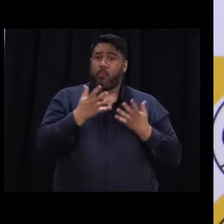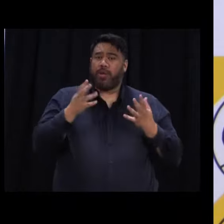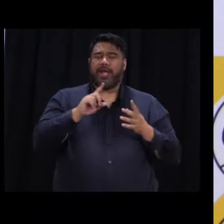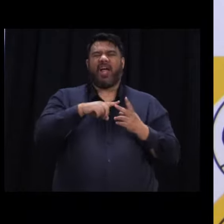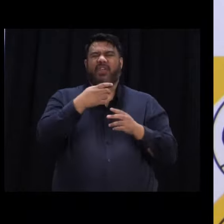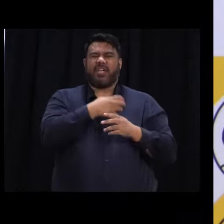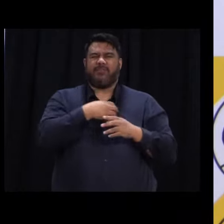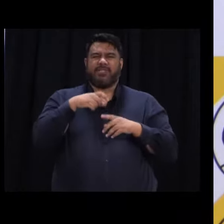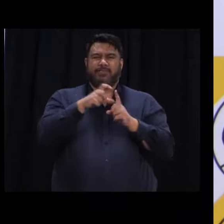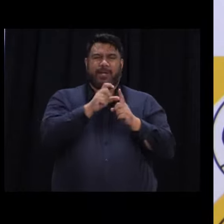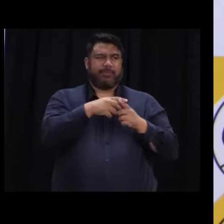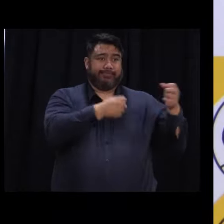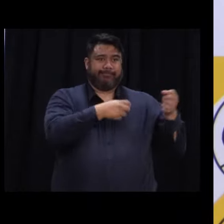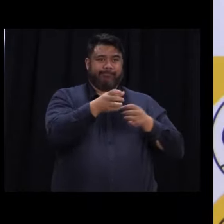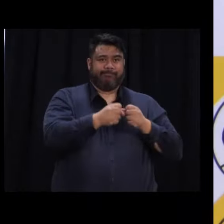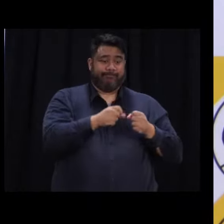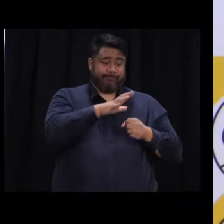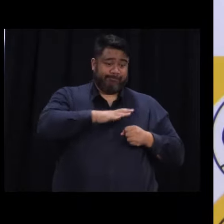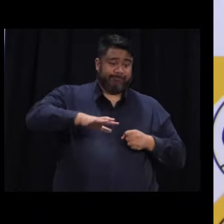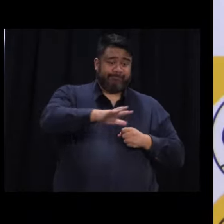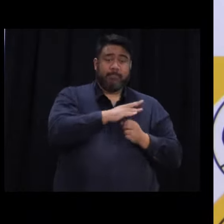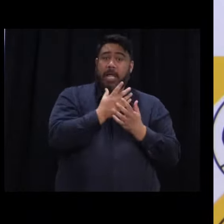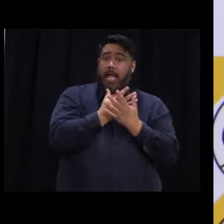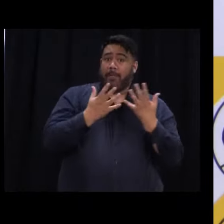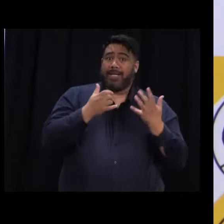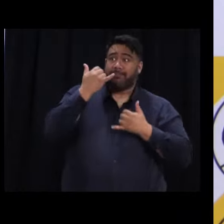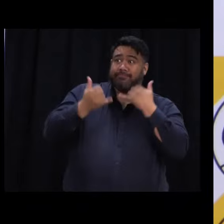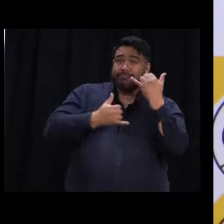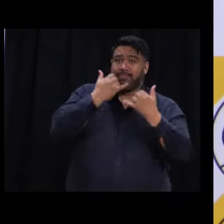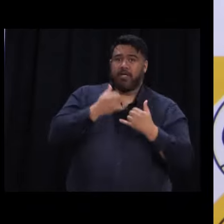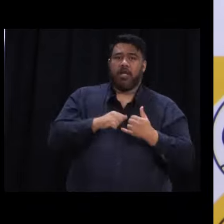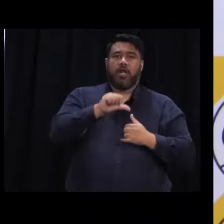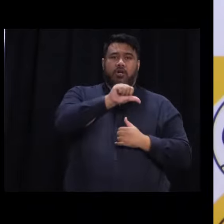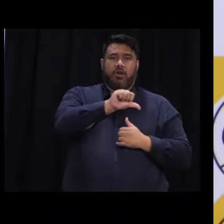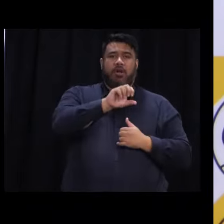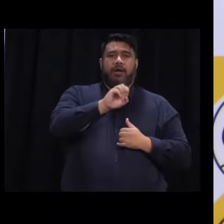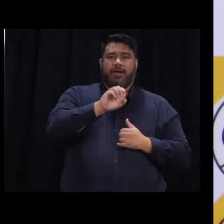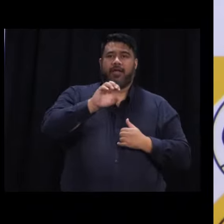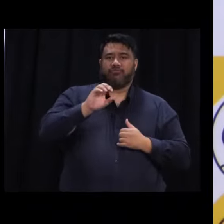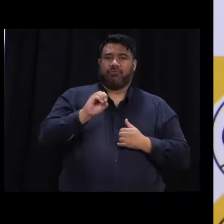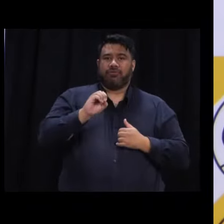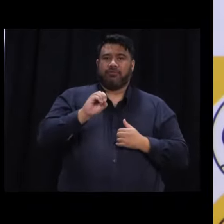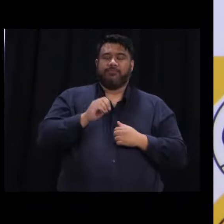government departments and indeed from the private sector